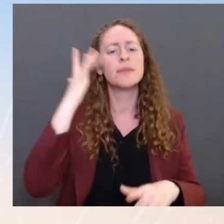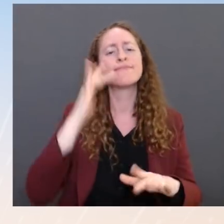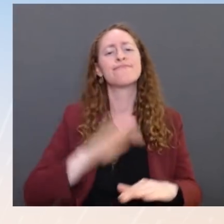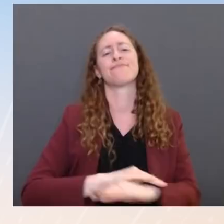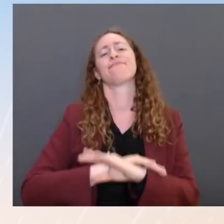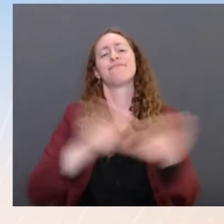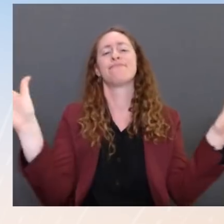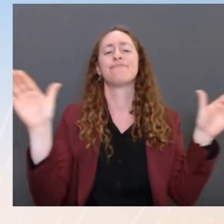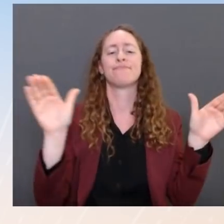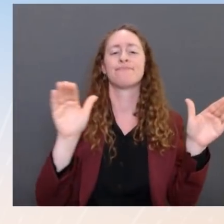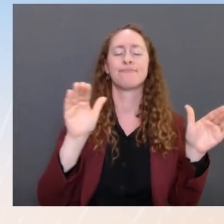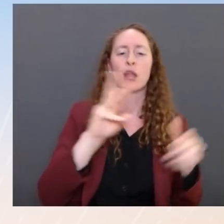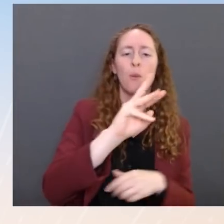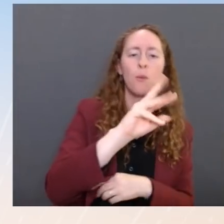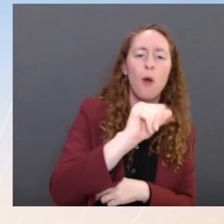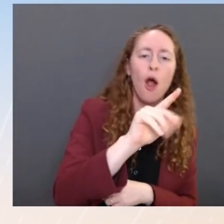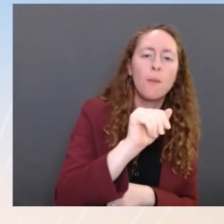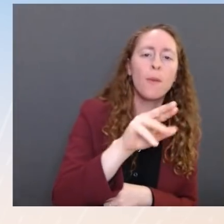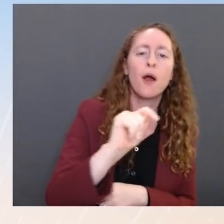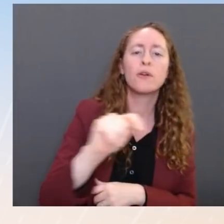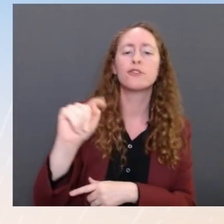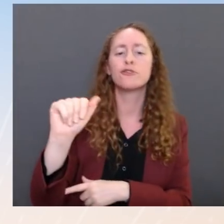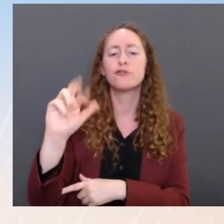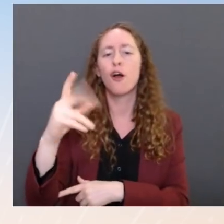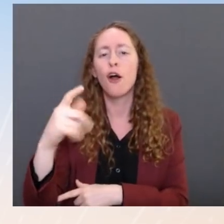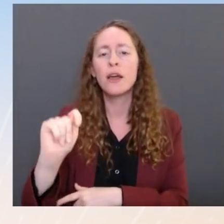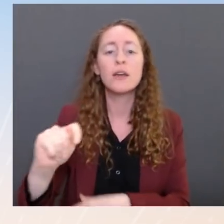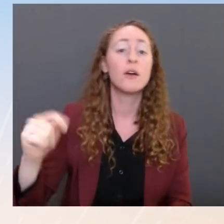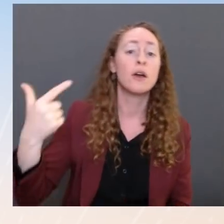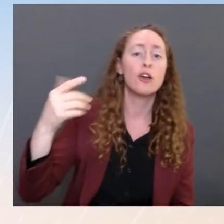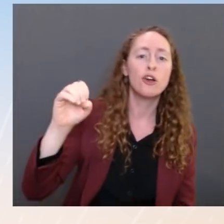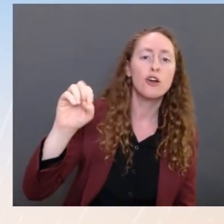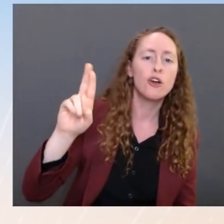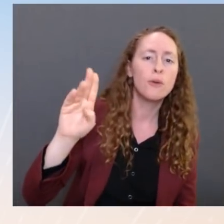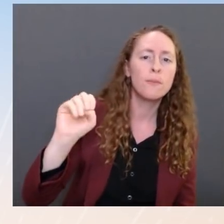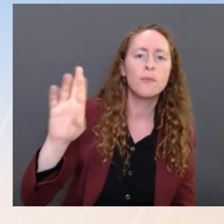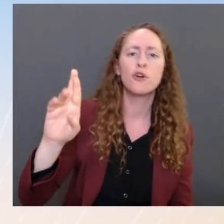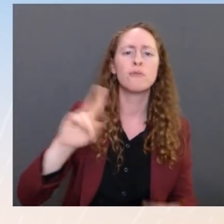about efforts to increase production, why we're taking steps to ensure that we are making --